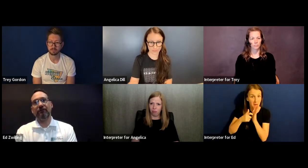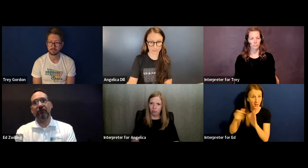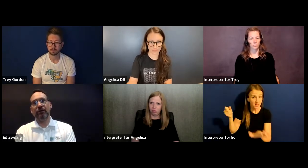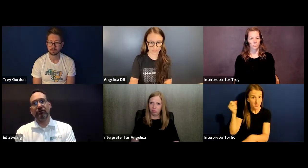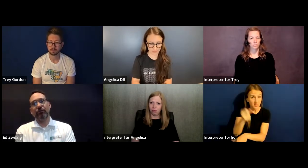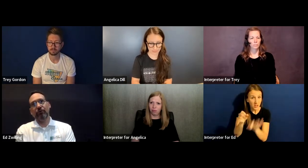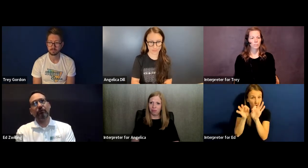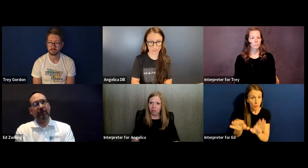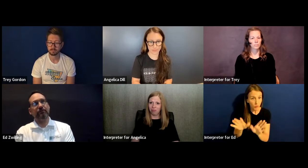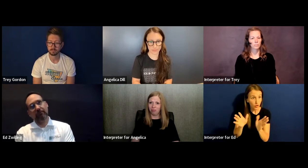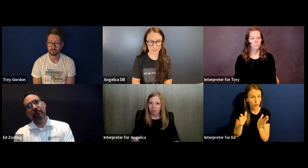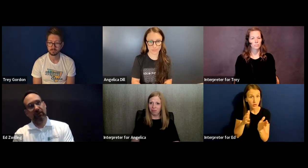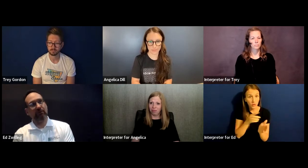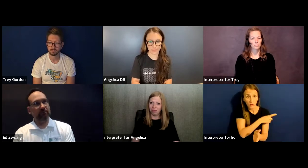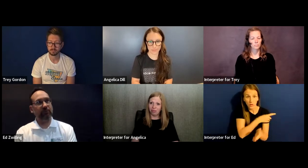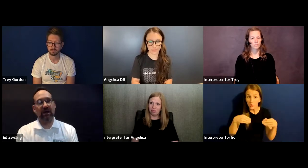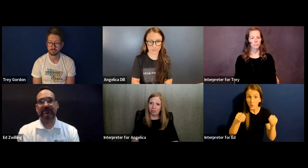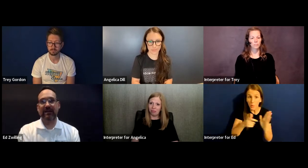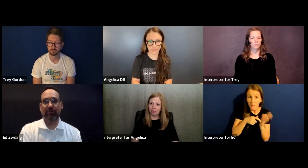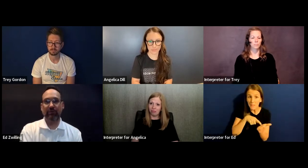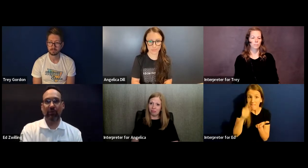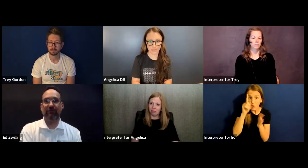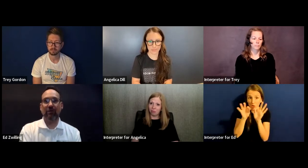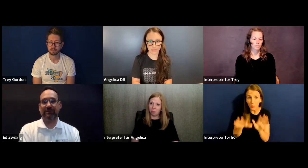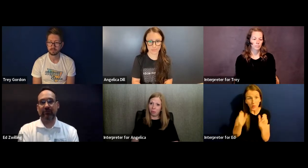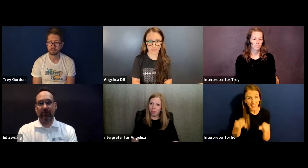for an interpreter and you know perhaps that would be the way the pharmacy would